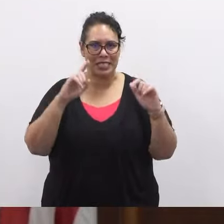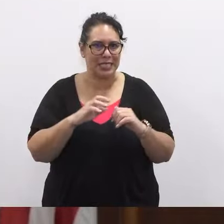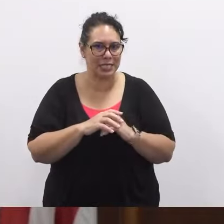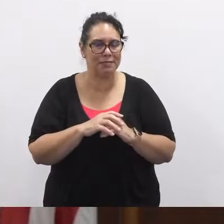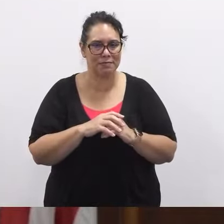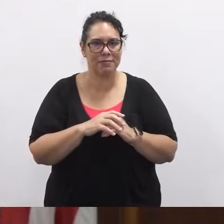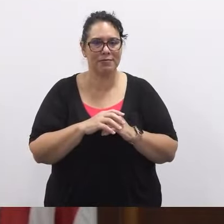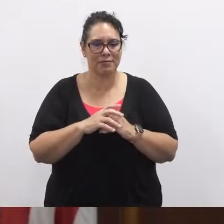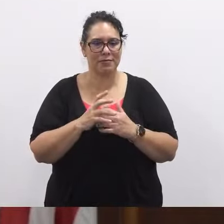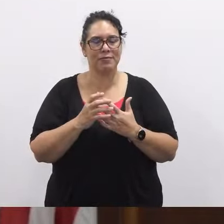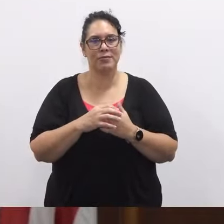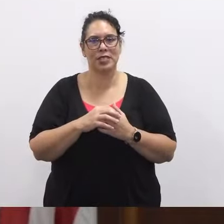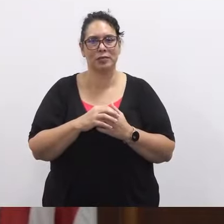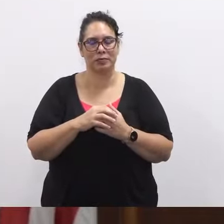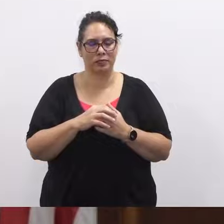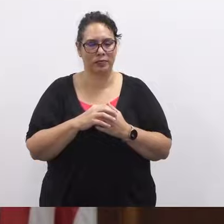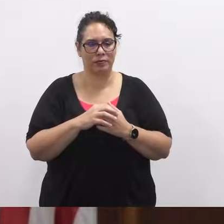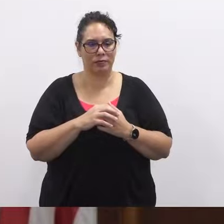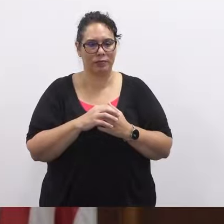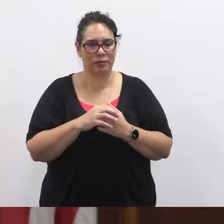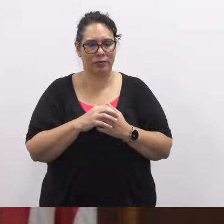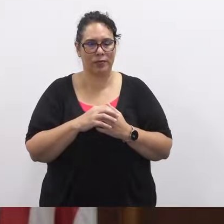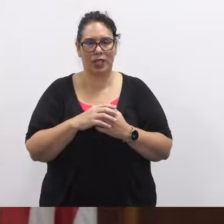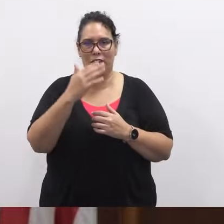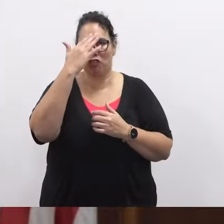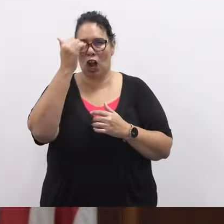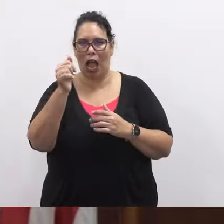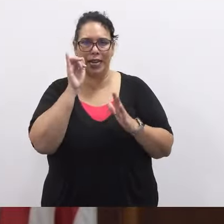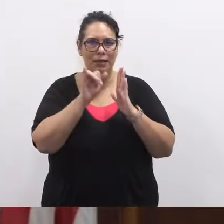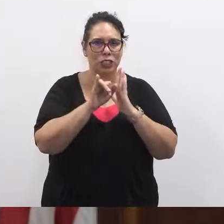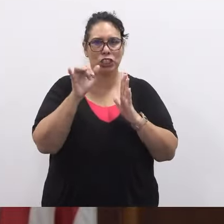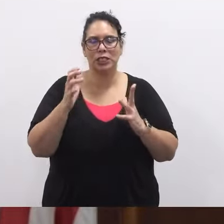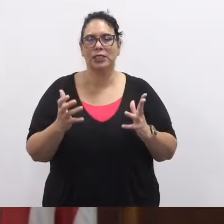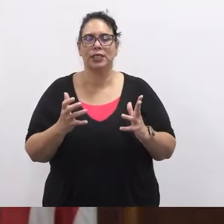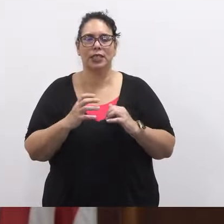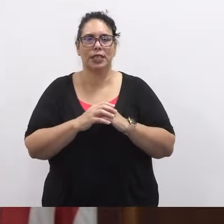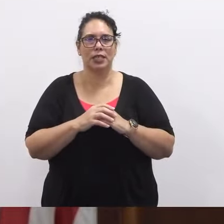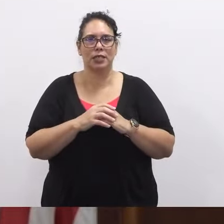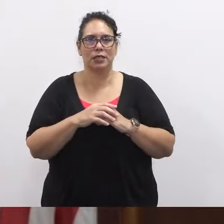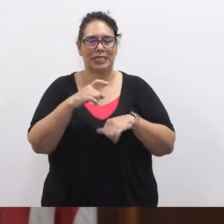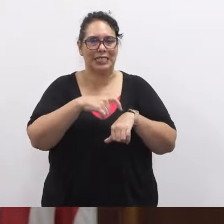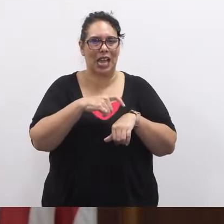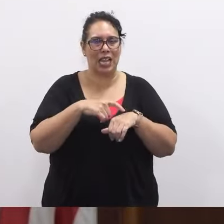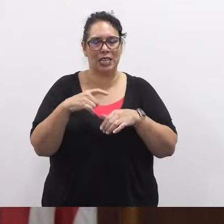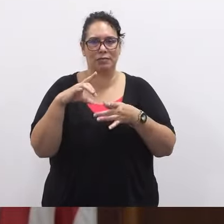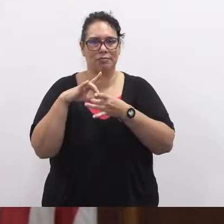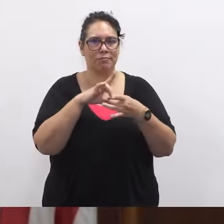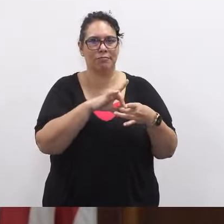The McLucas family was there as well with their forgotten images. This time specifically related to military service,